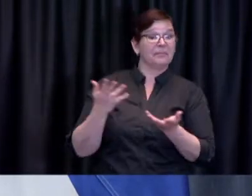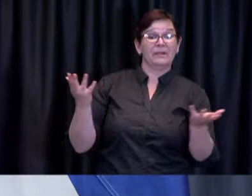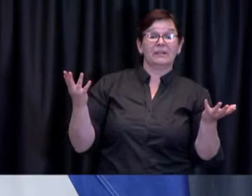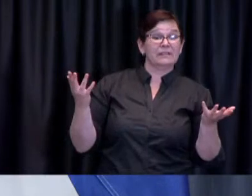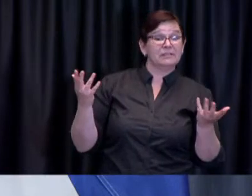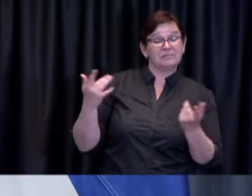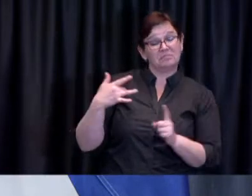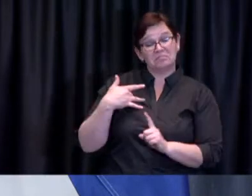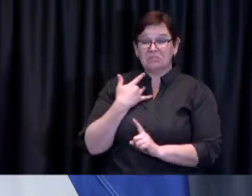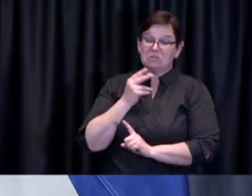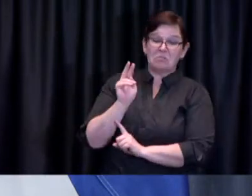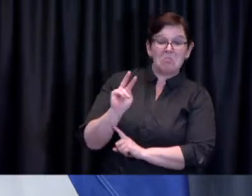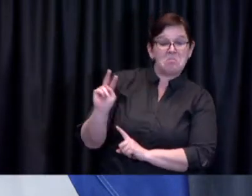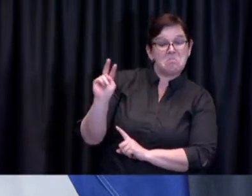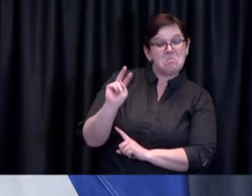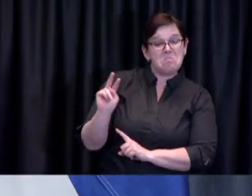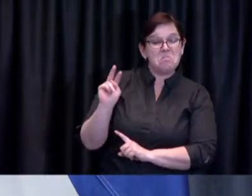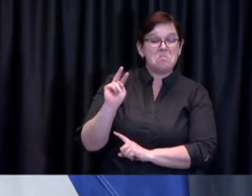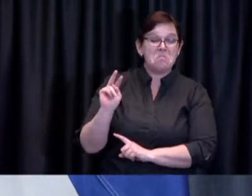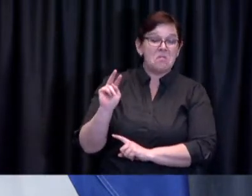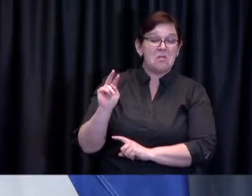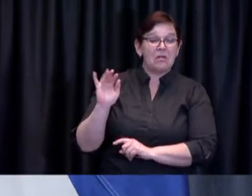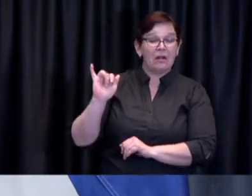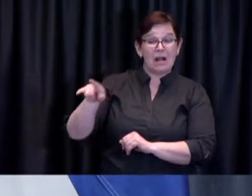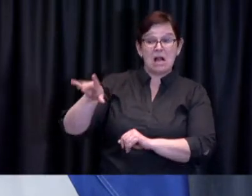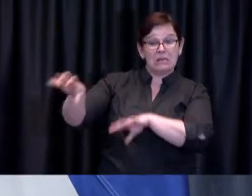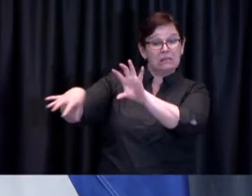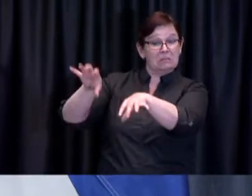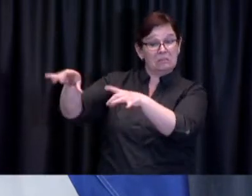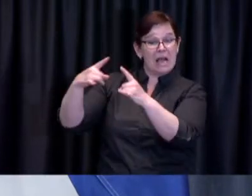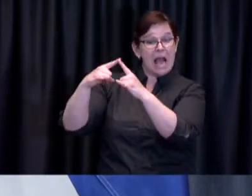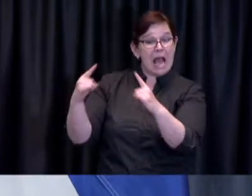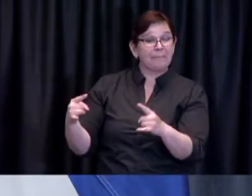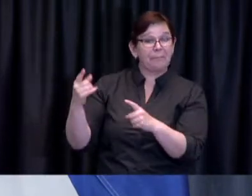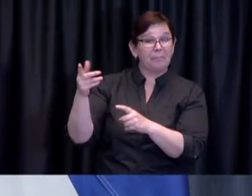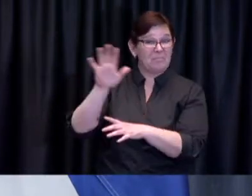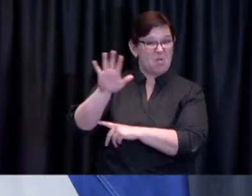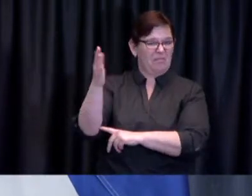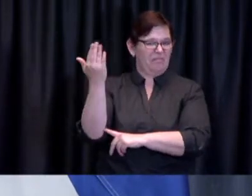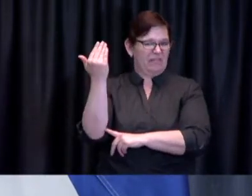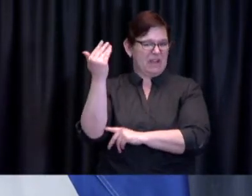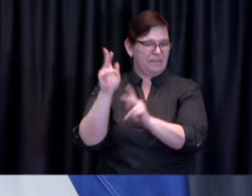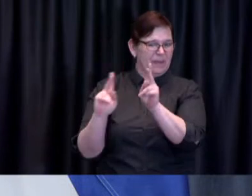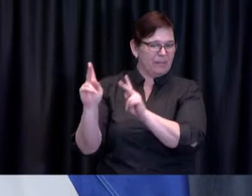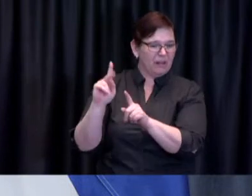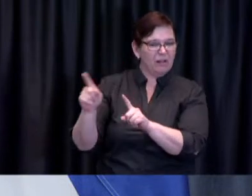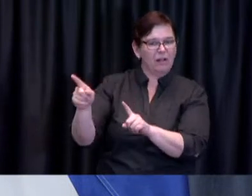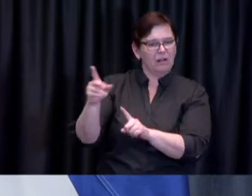encampment at Lanport uh Lanport Stadium when the officials arrived there after plenty of notice to